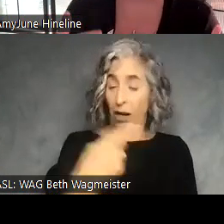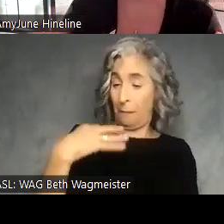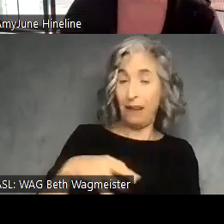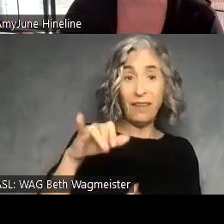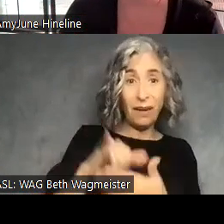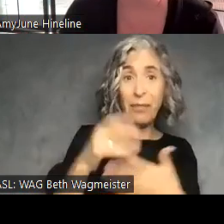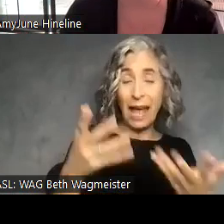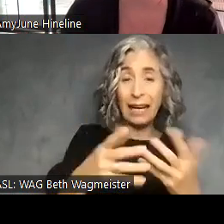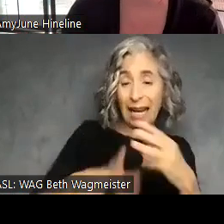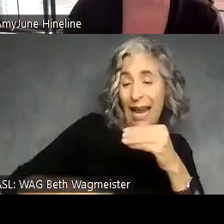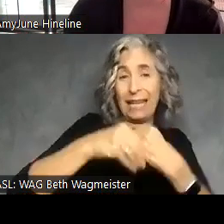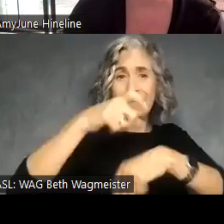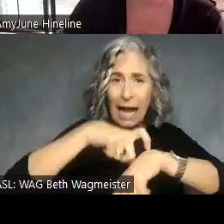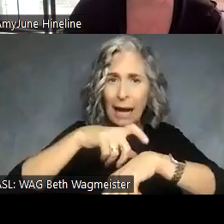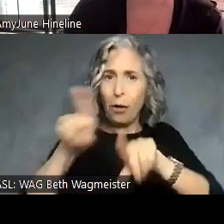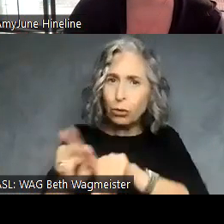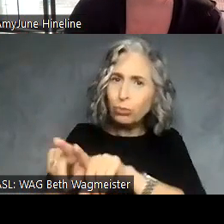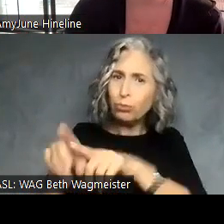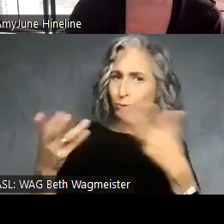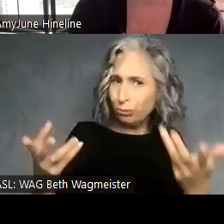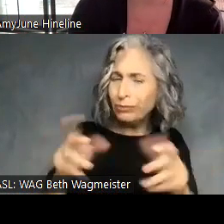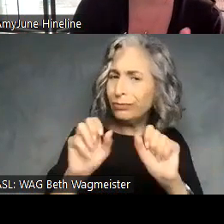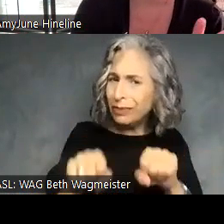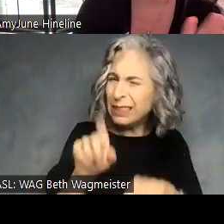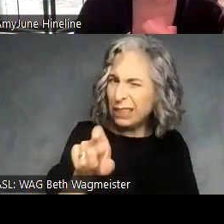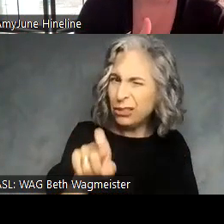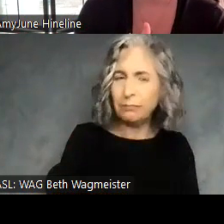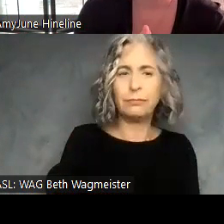concert tickets. This one really frustrates me because I love concert tickets. But I am doing my